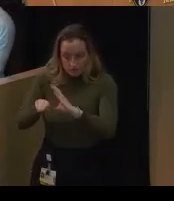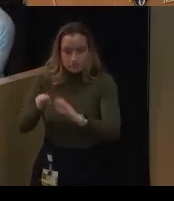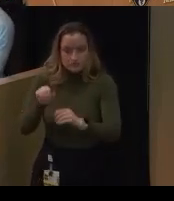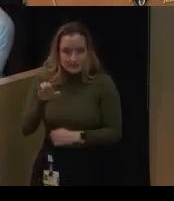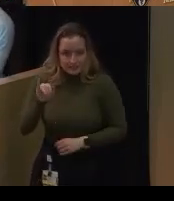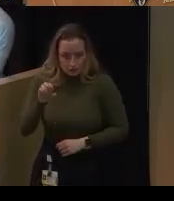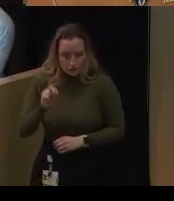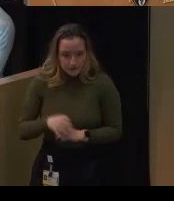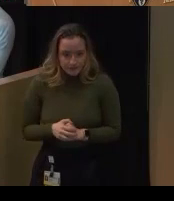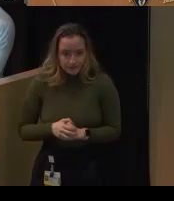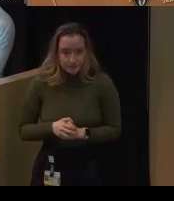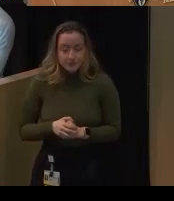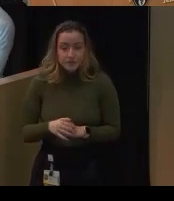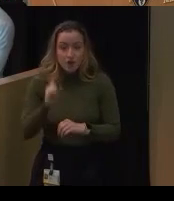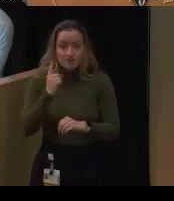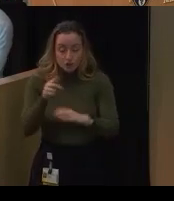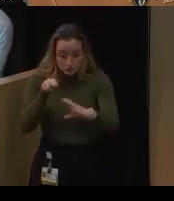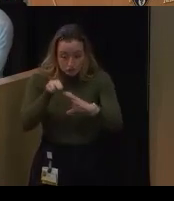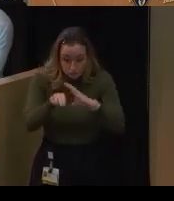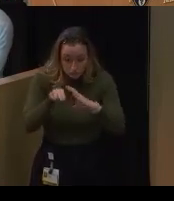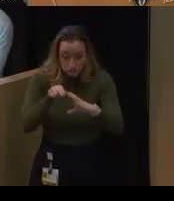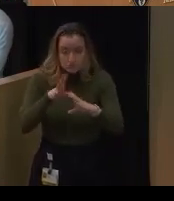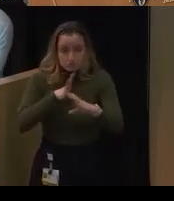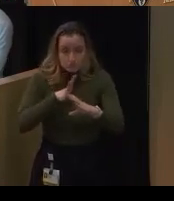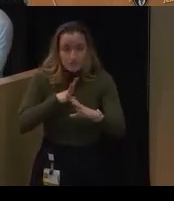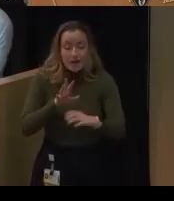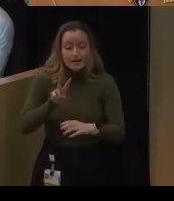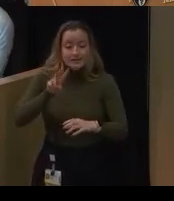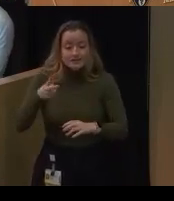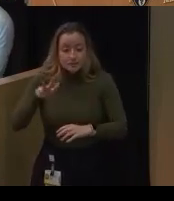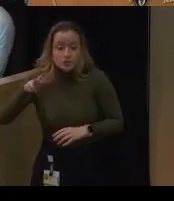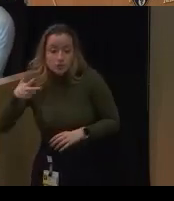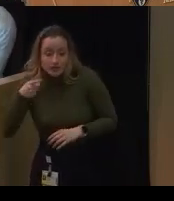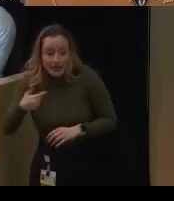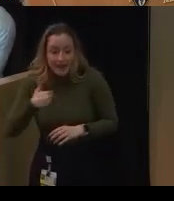the following three sessions they did a real-time fmri neurofeedback training Paradigm and then they